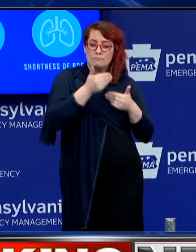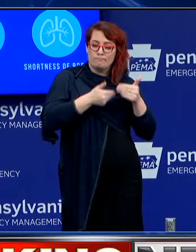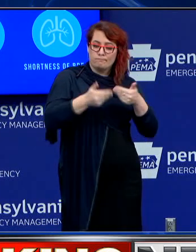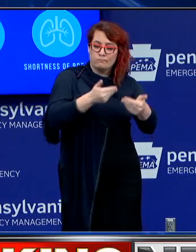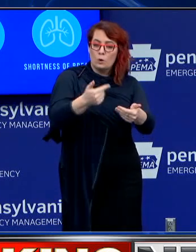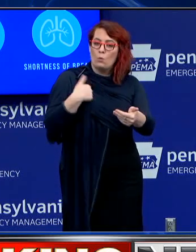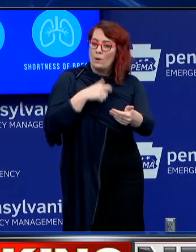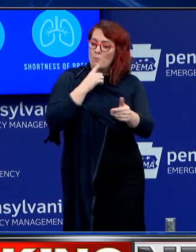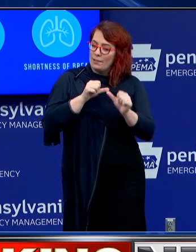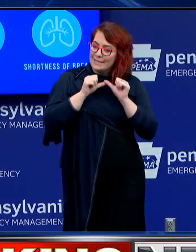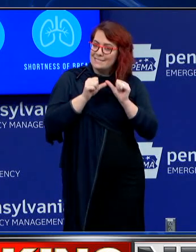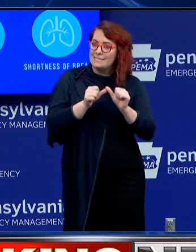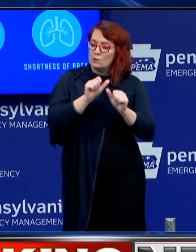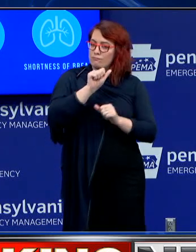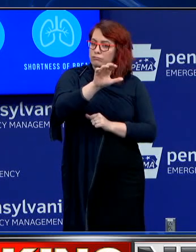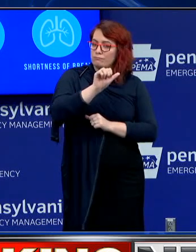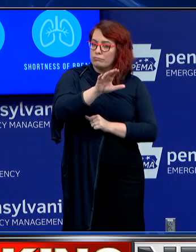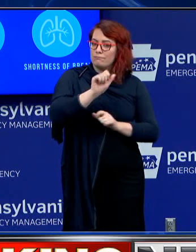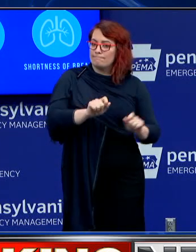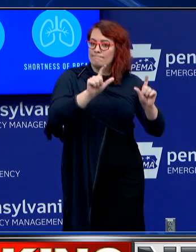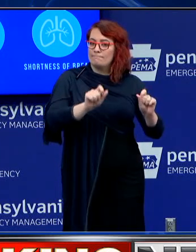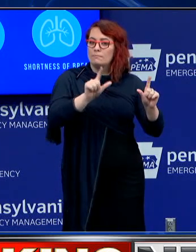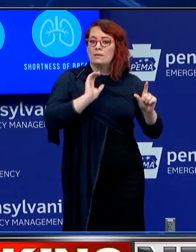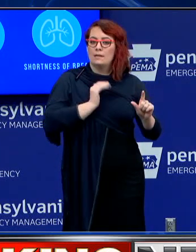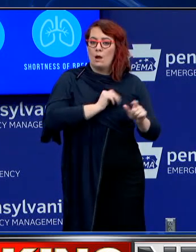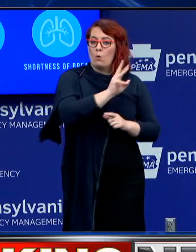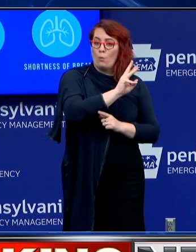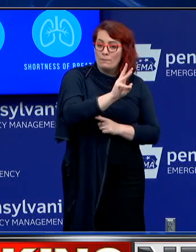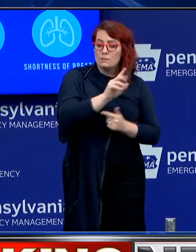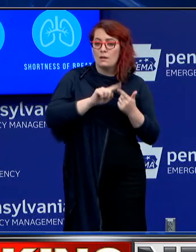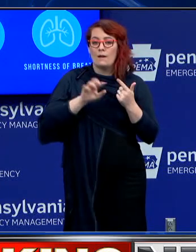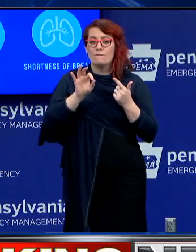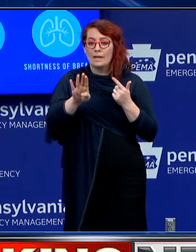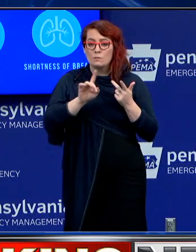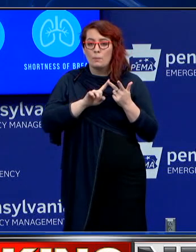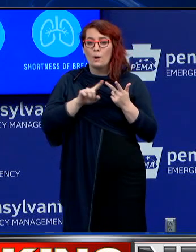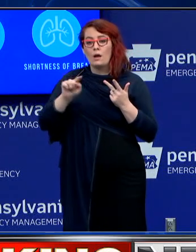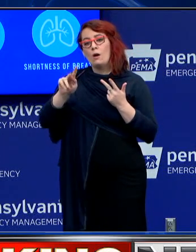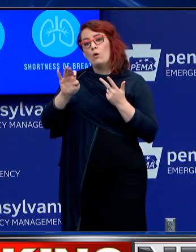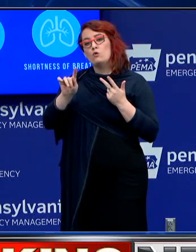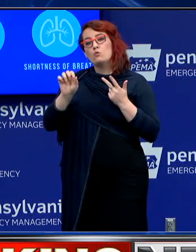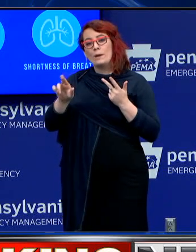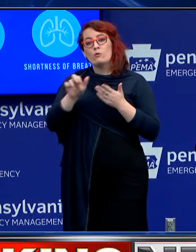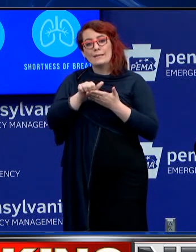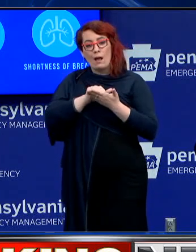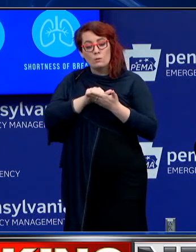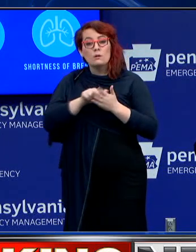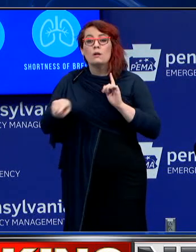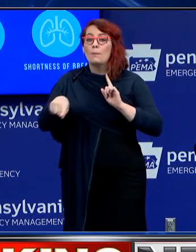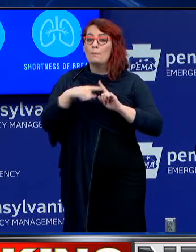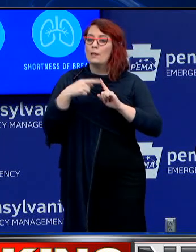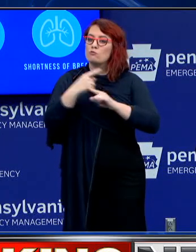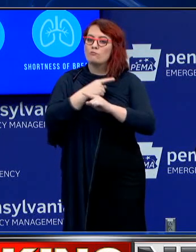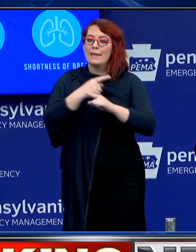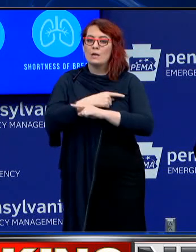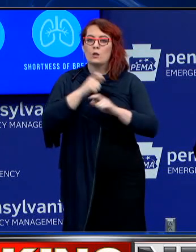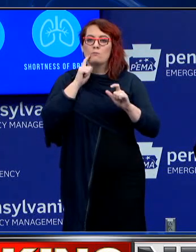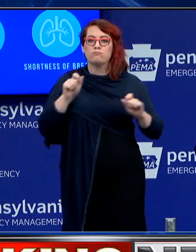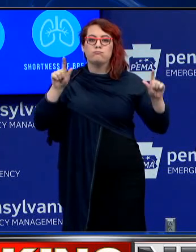THAT'S A LOT OF POINTS HERE. WE HAVE THREE EIGHTH GRADERS. YOU GUYS ARE READY TO ROCK. WE HAVE THREE EIGHTH GRADERS. YOU GUYS ARE READY TO ROCK. CLAY, MATTY AND DREW. YOU GUYS ARE READY TO ROCK. CLAY, MATTY AND DREW. FIRST CATEGORY, PASS OR APPLY ON CLAY, MATTY AND DREW. FIRST CATEGORY, PASS OR APPLY ON SCIENCE?